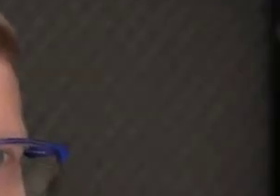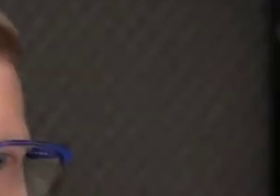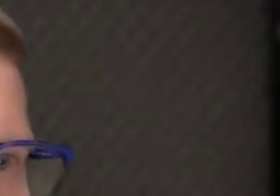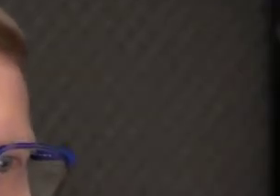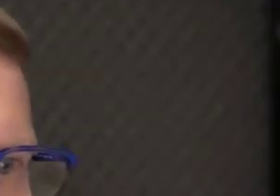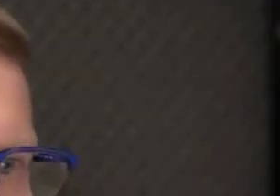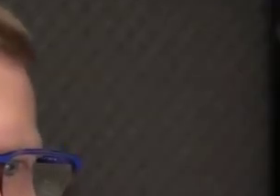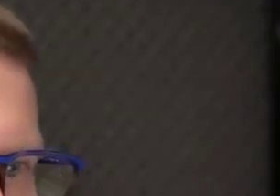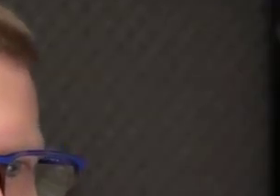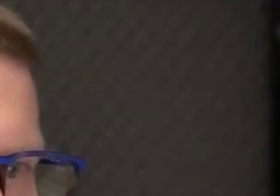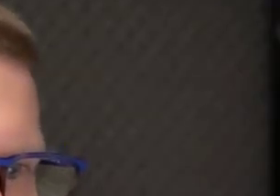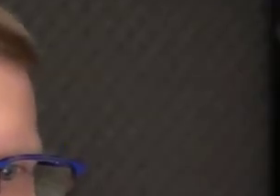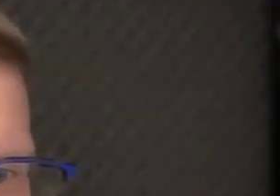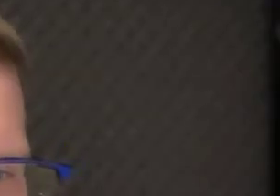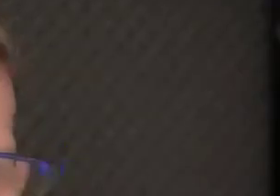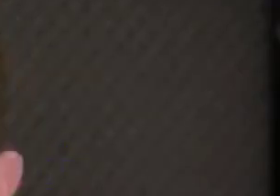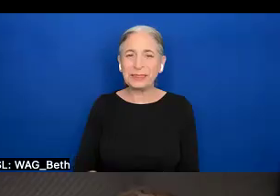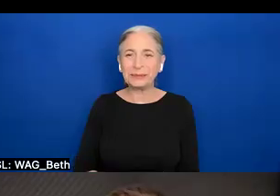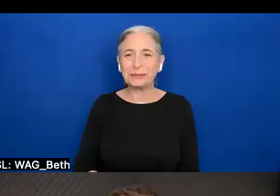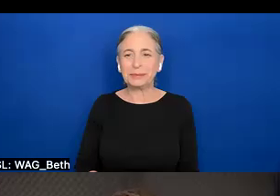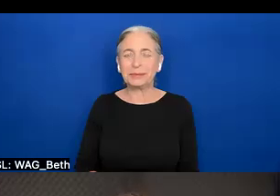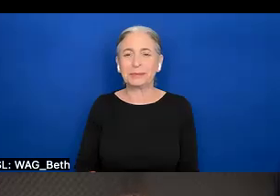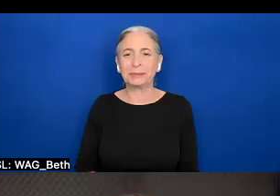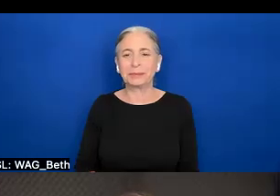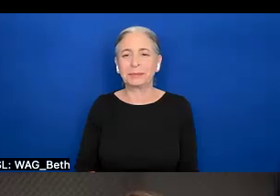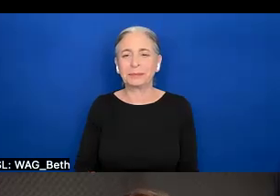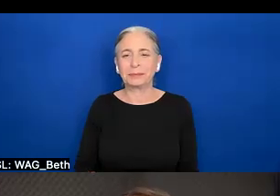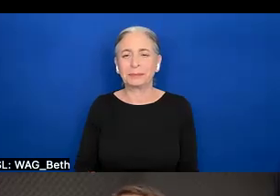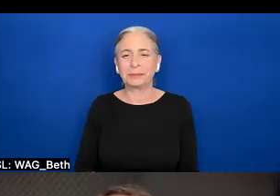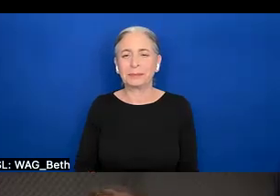today's speaker. Thank you.